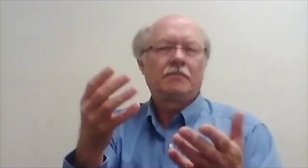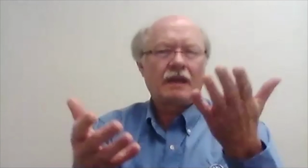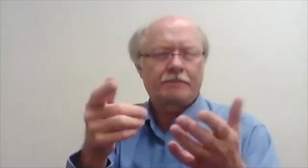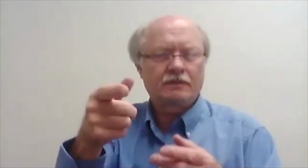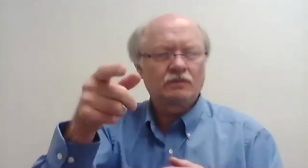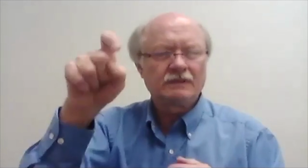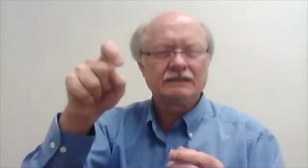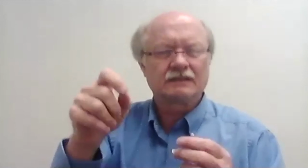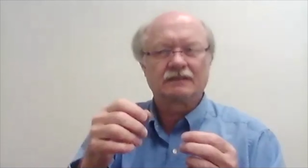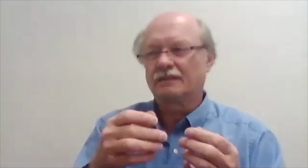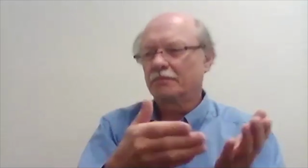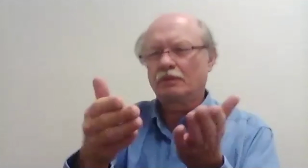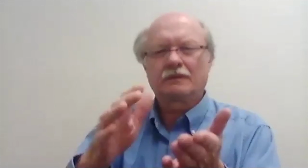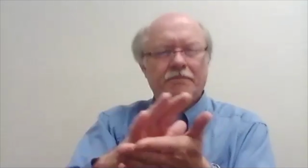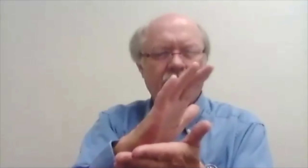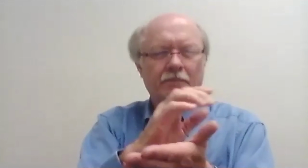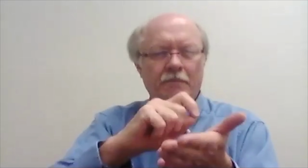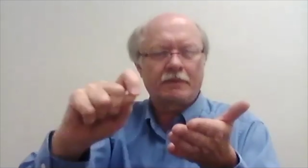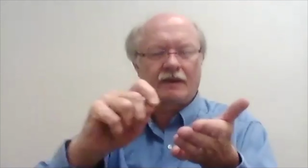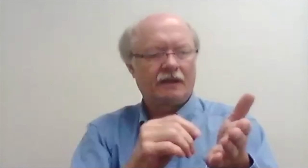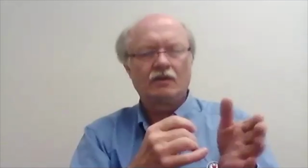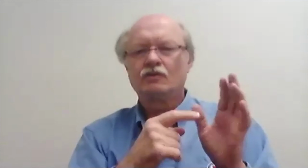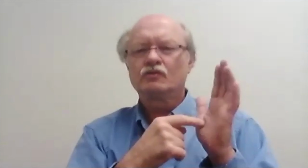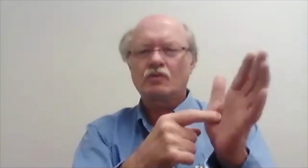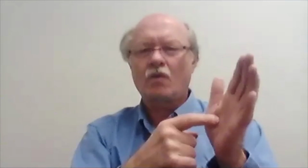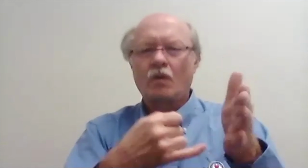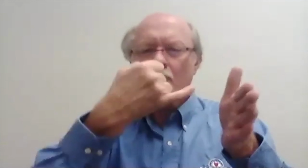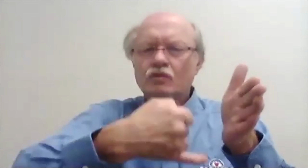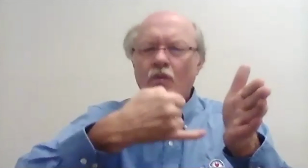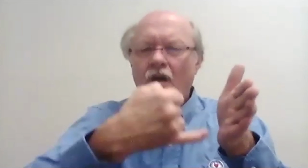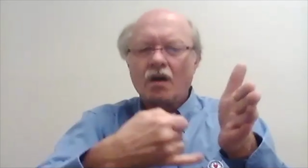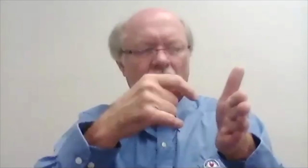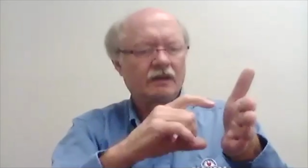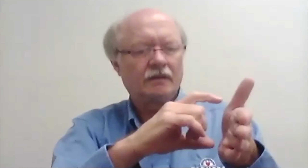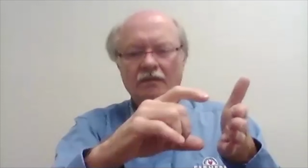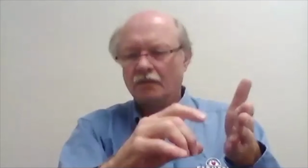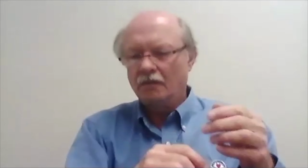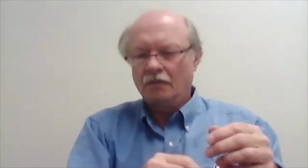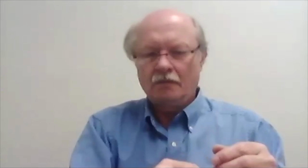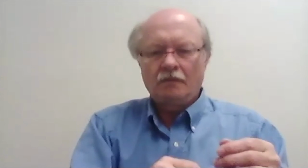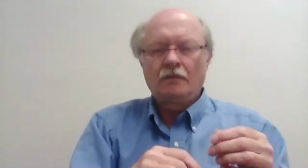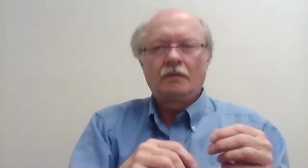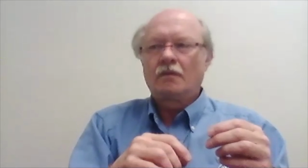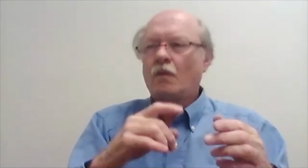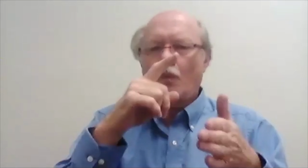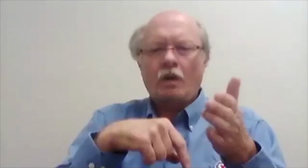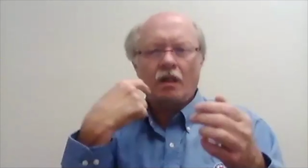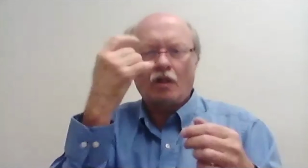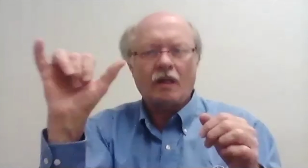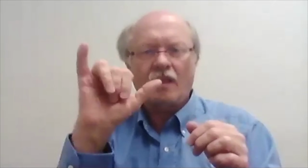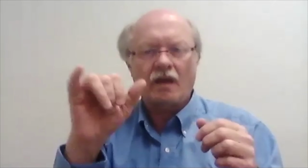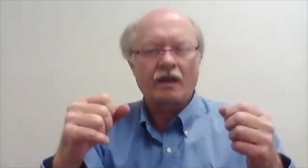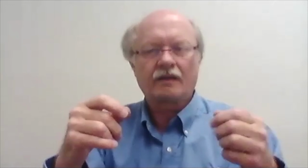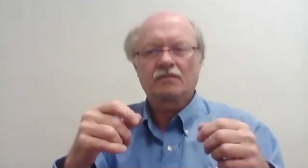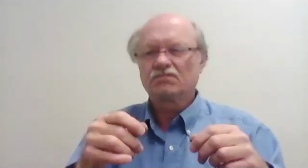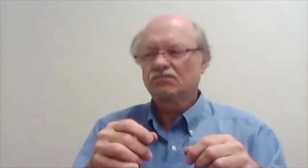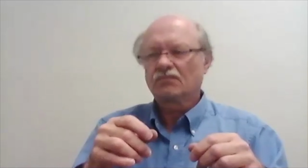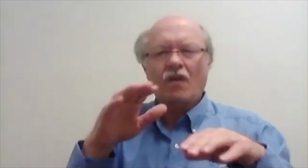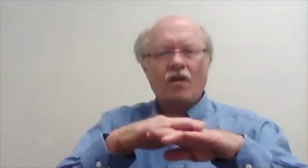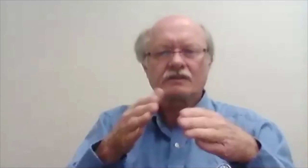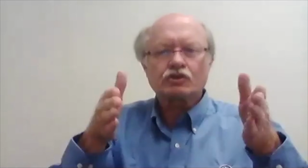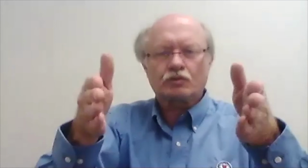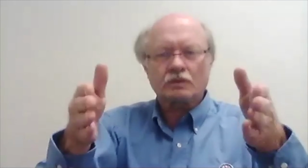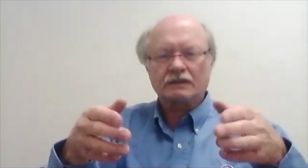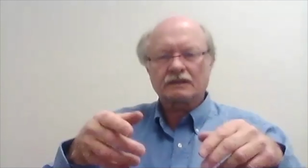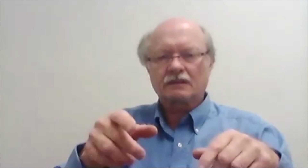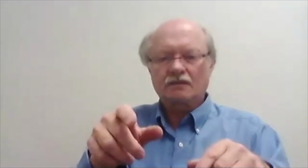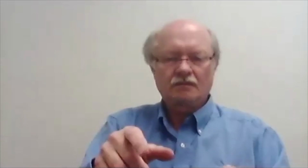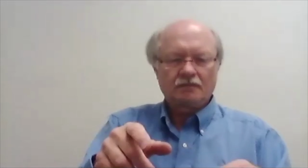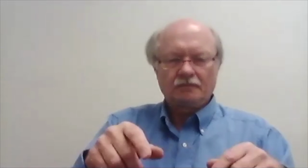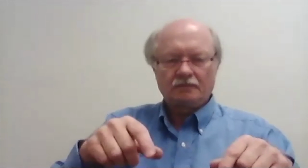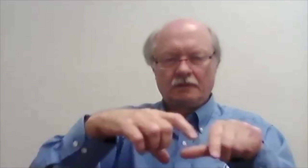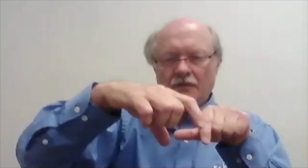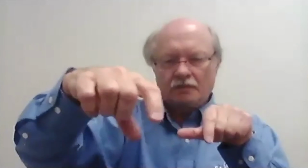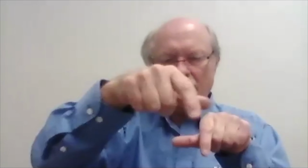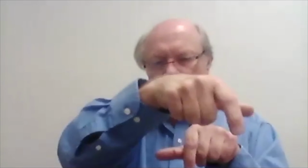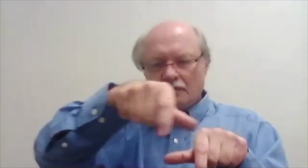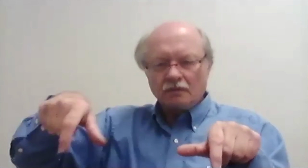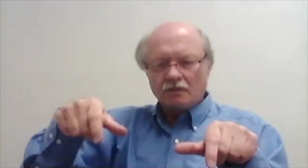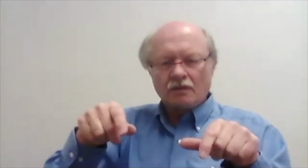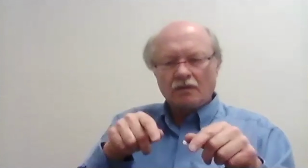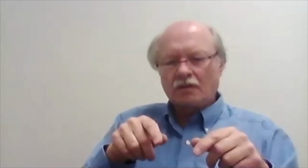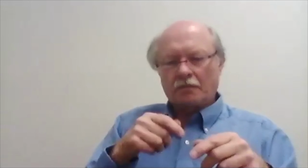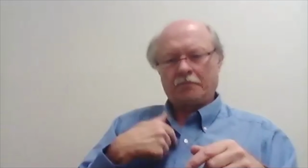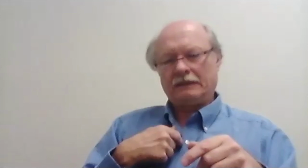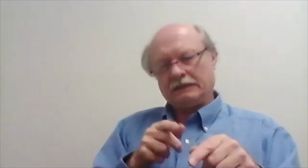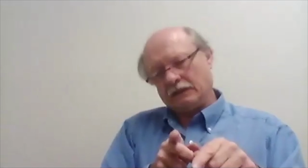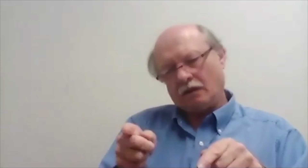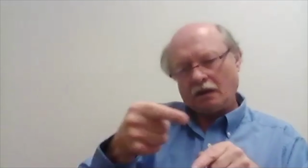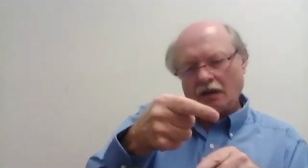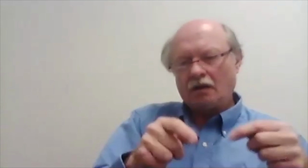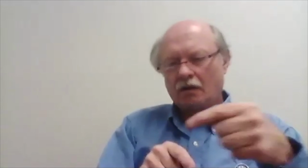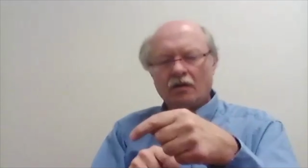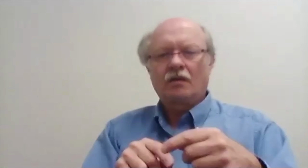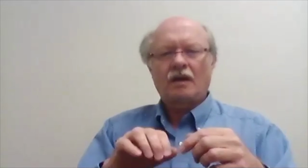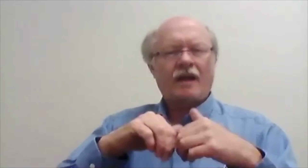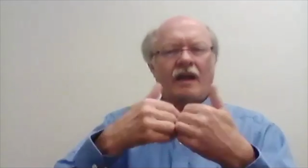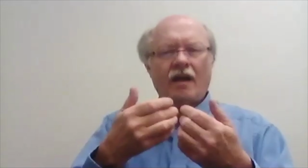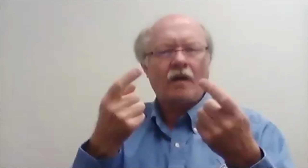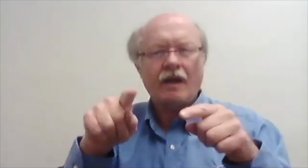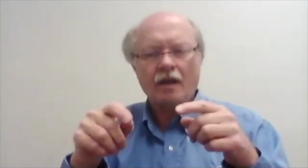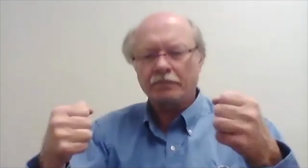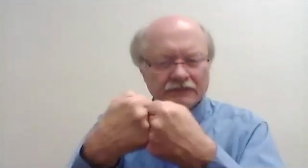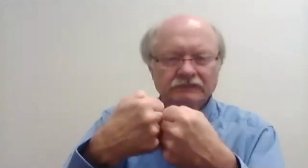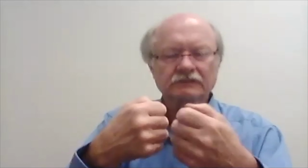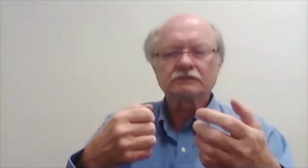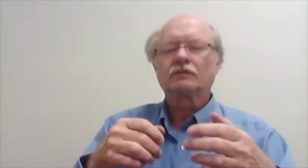Maybe you might even want to have a piece of paper and a pen. You can draw a little picture, show a little map of the street where the accident happened.